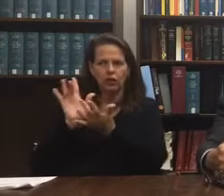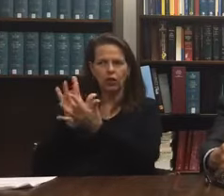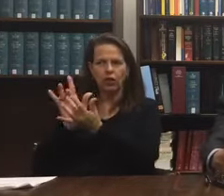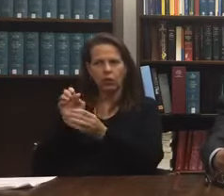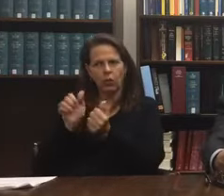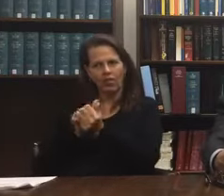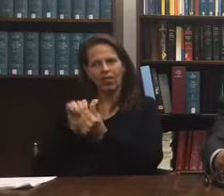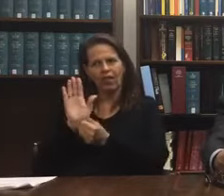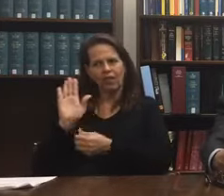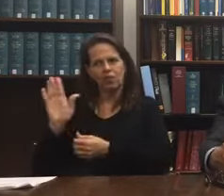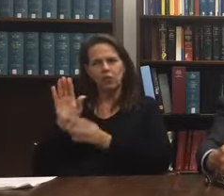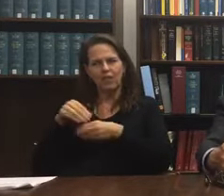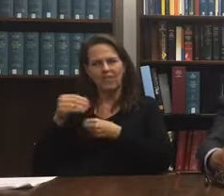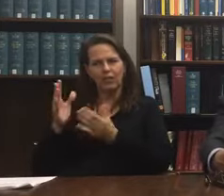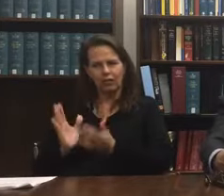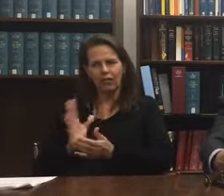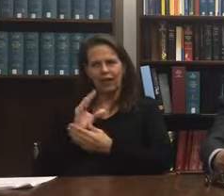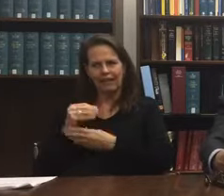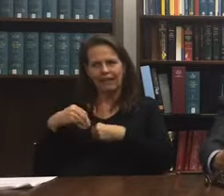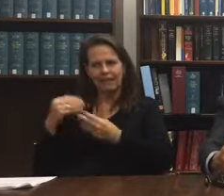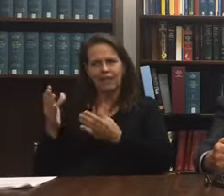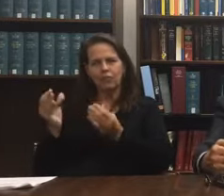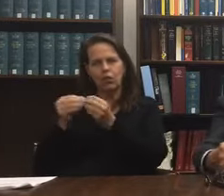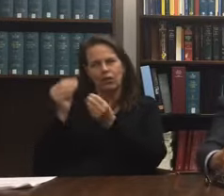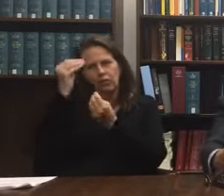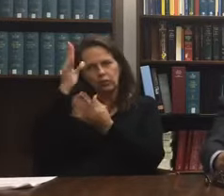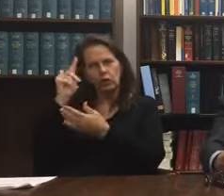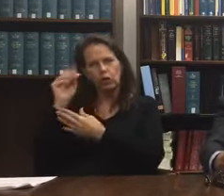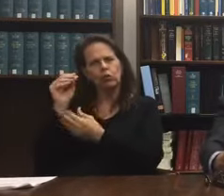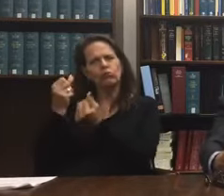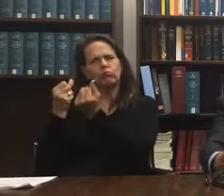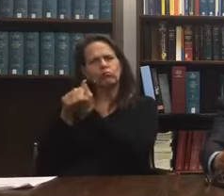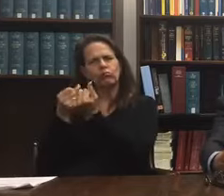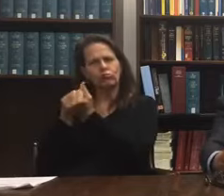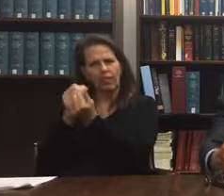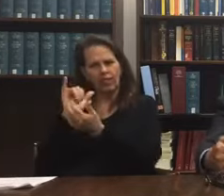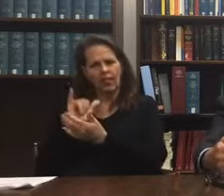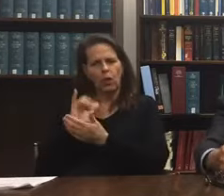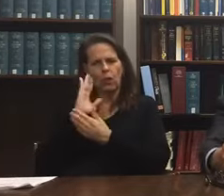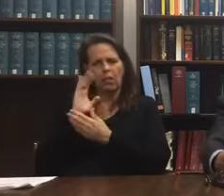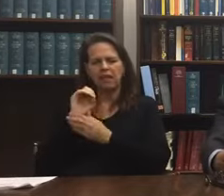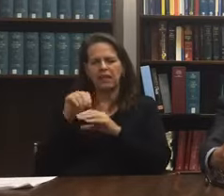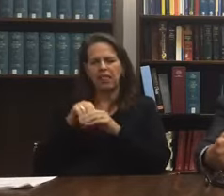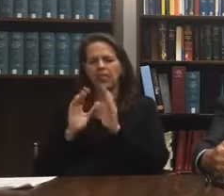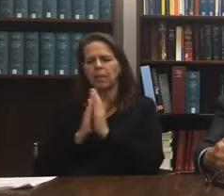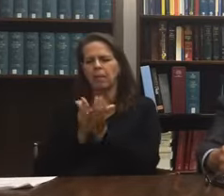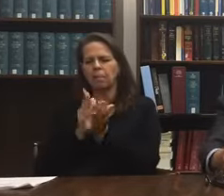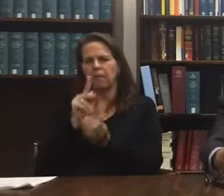providing additional information trying to justify it and that should end up in the fair hearing packet or in your evidence because they've already tried